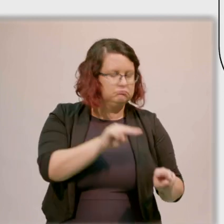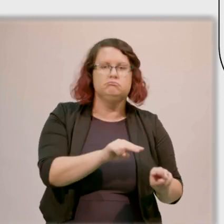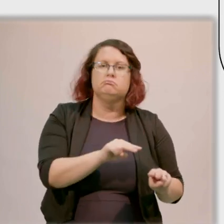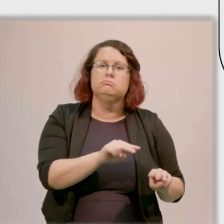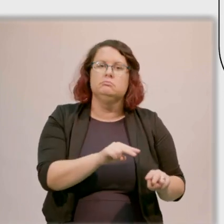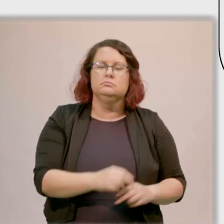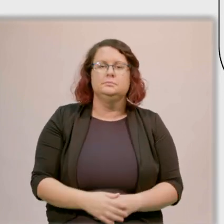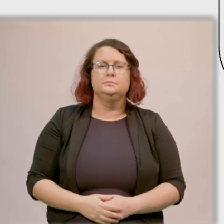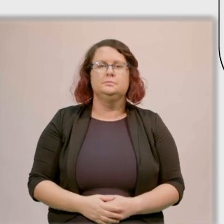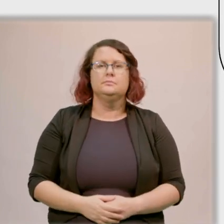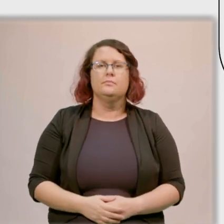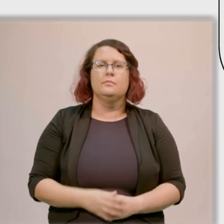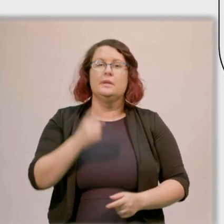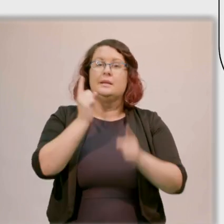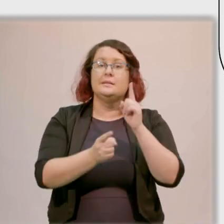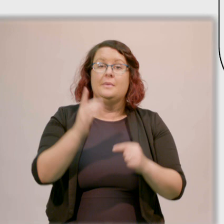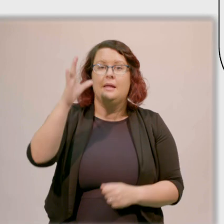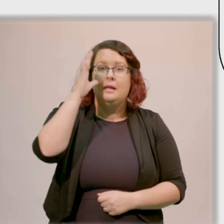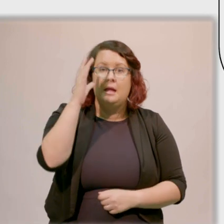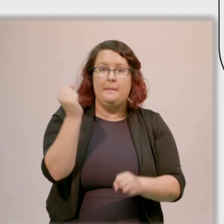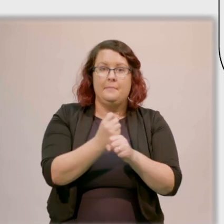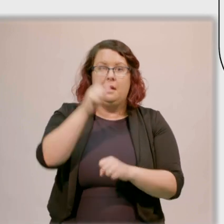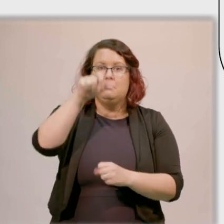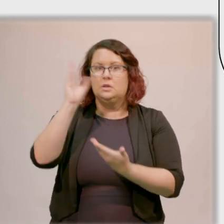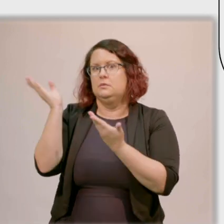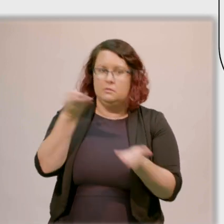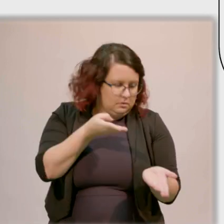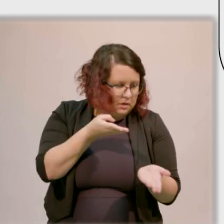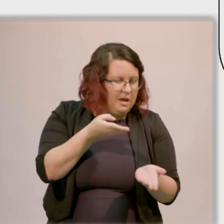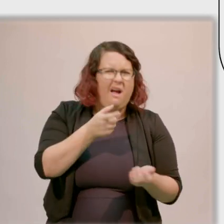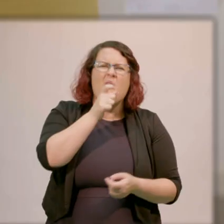Sometimes an image can be more effective at getting the reader's attention than words.